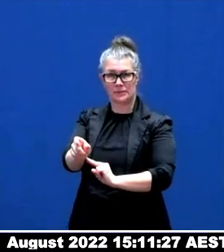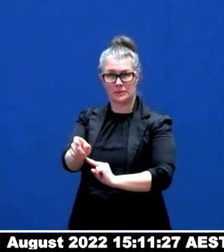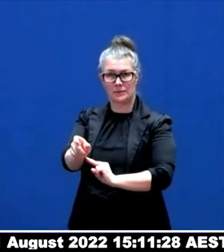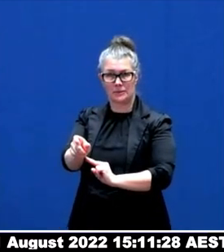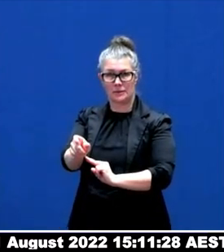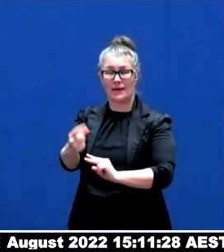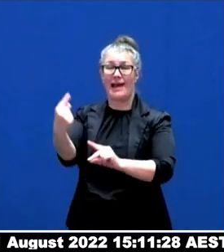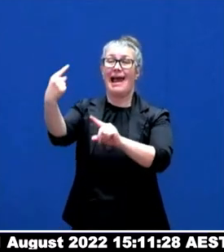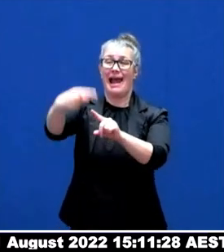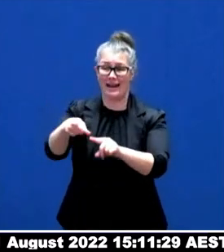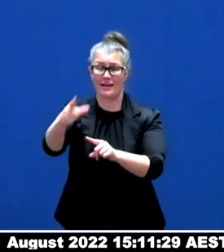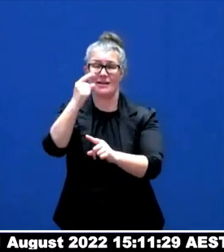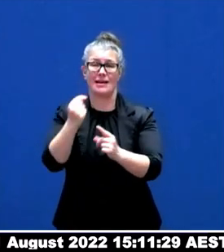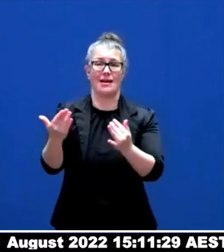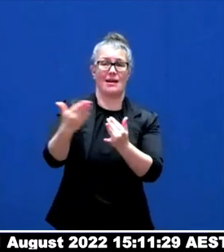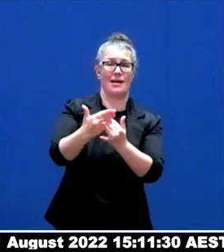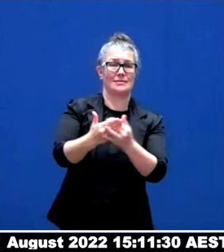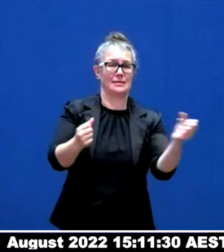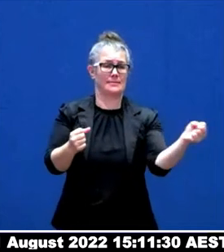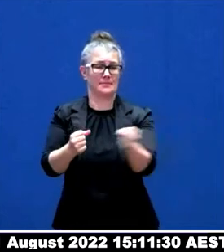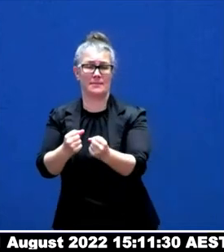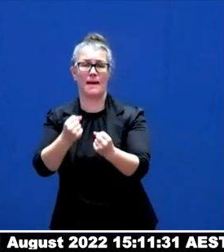advocate for them to stop the coercion.